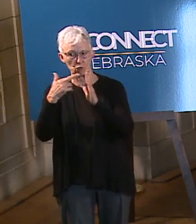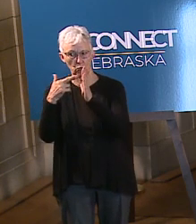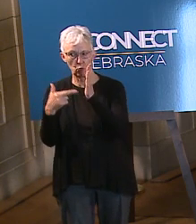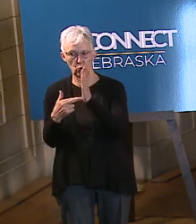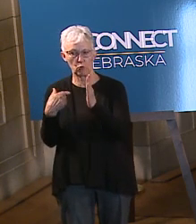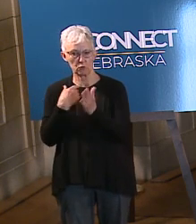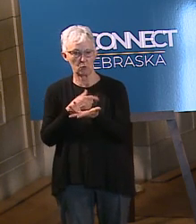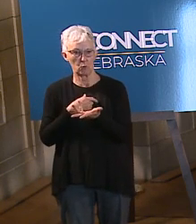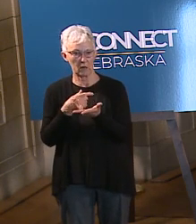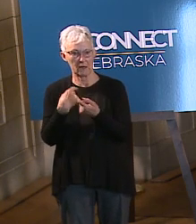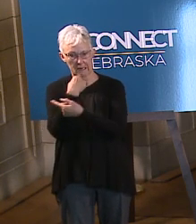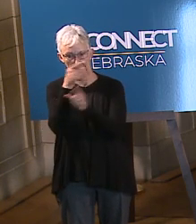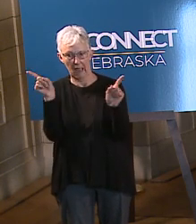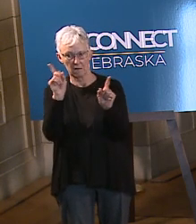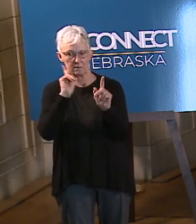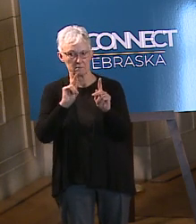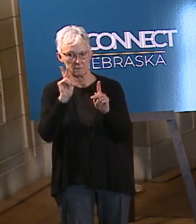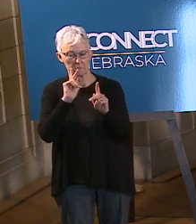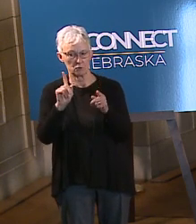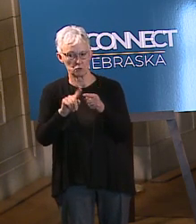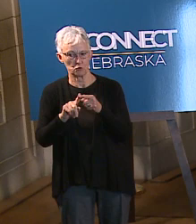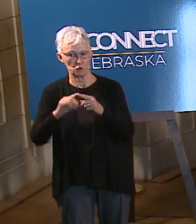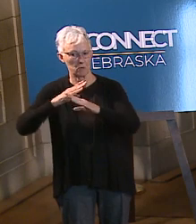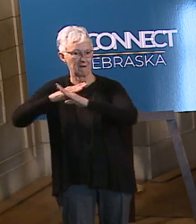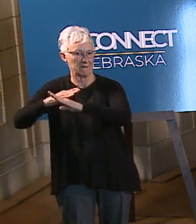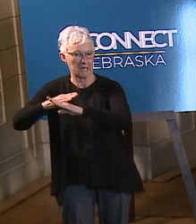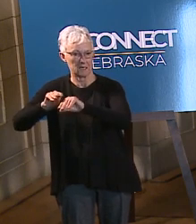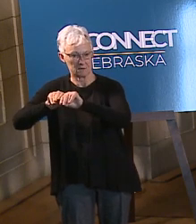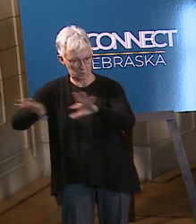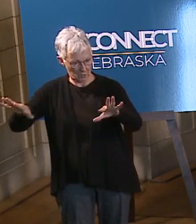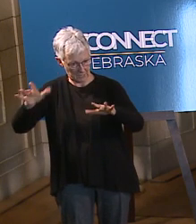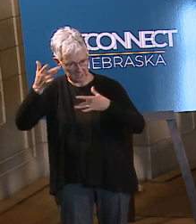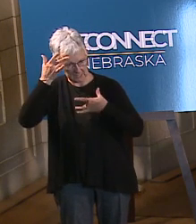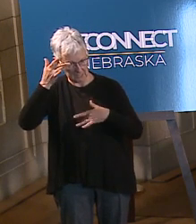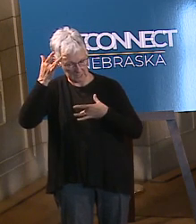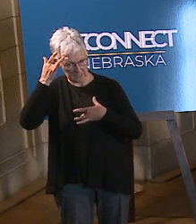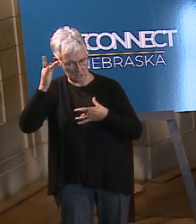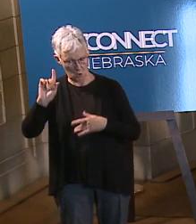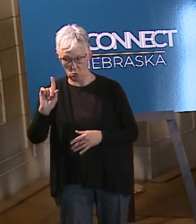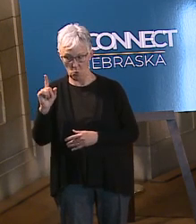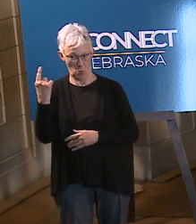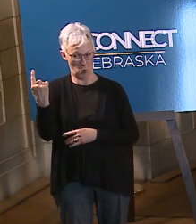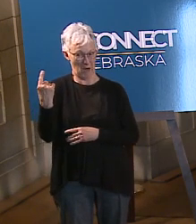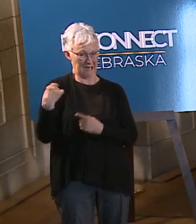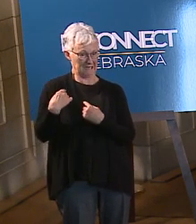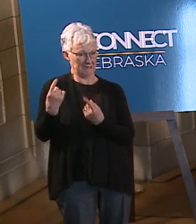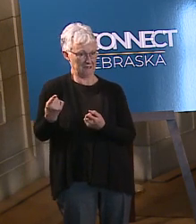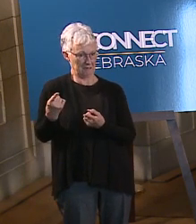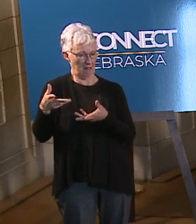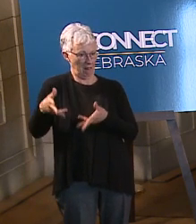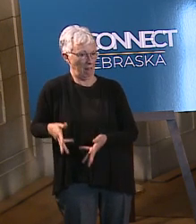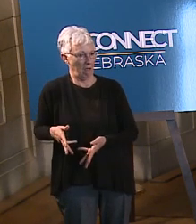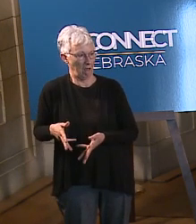JUNE 1ST. THEN A DIRECTED HEALTH MEASURE, THE D.H.M. THE THINGS WE PROMULGATED TO